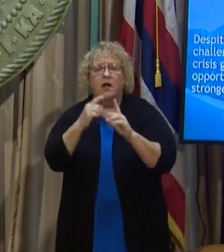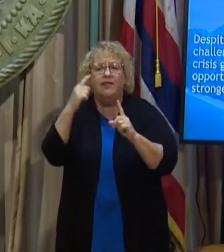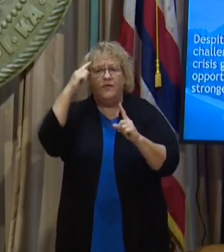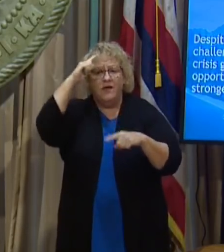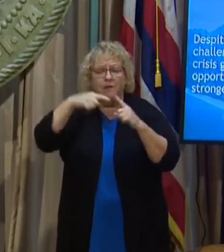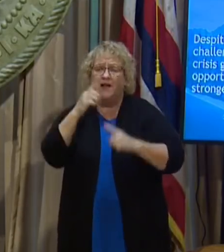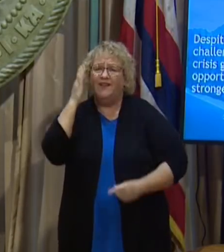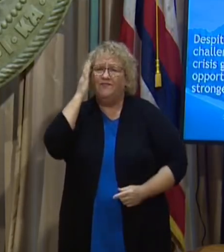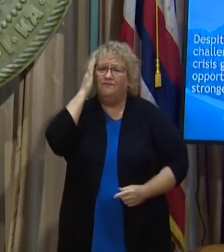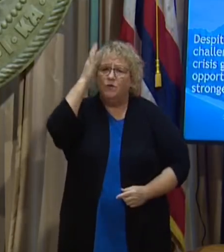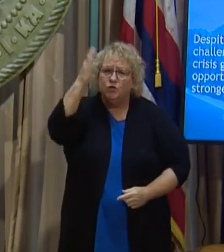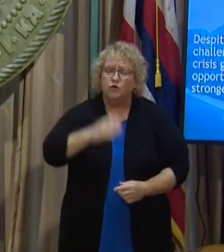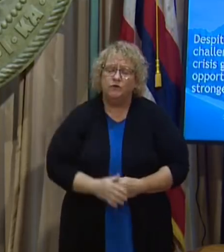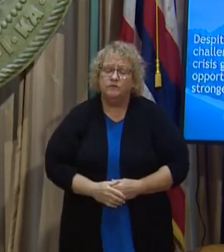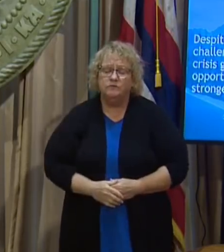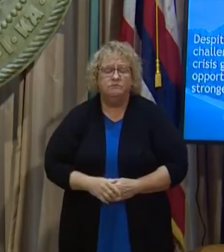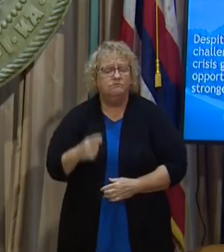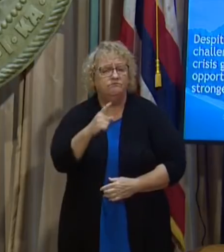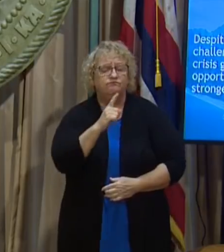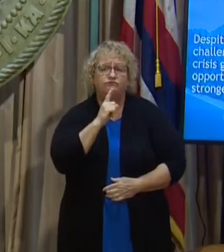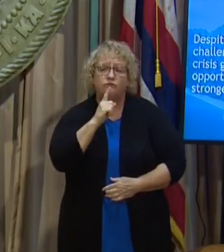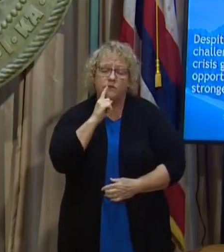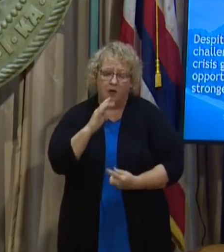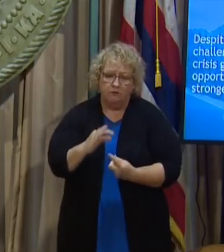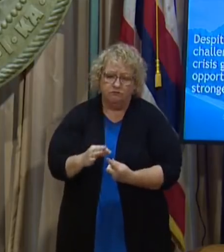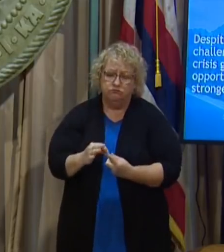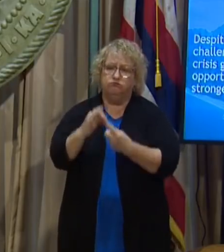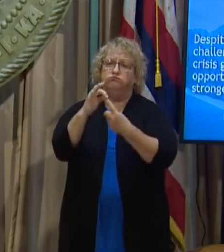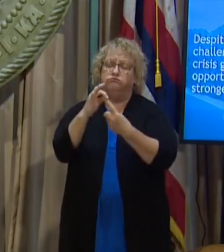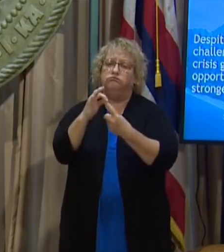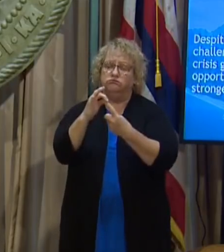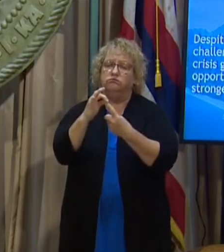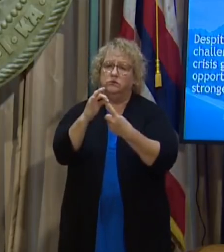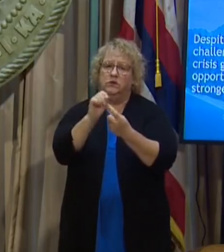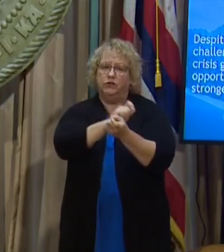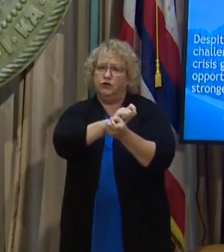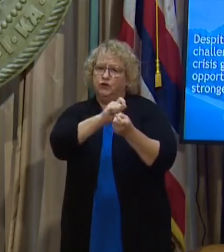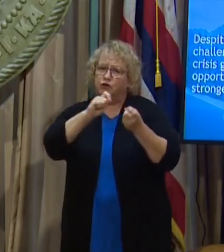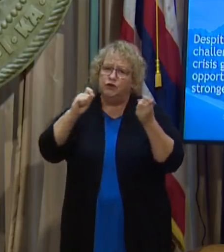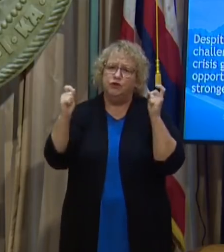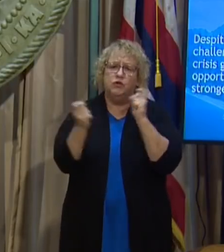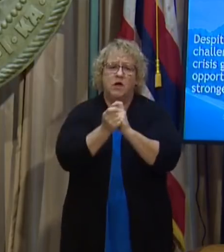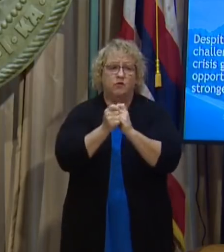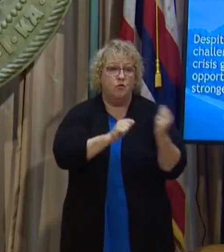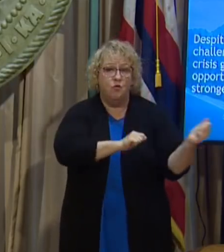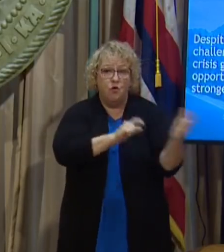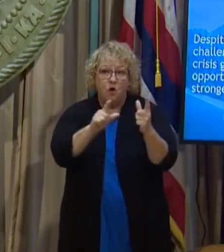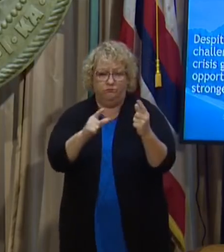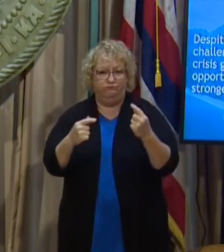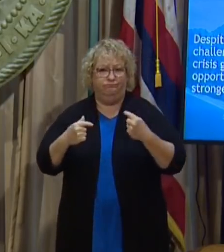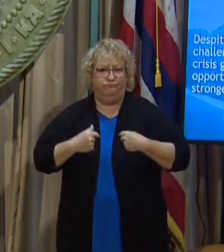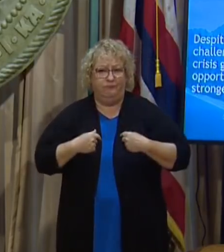ACCOUNTABLE FOR OUR FUTURE. SO, WHAT WE HAVE TO DO IS THIS